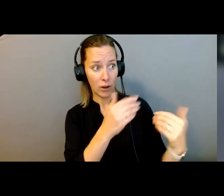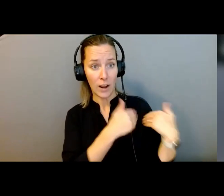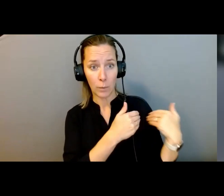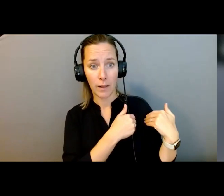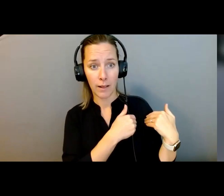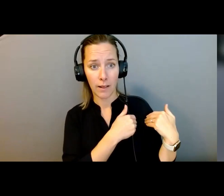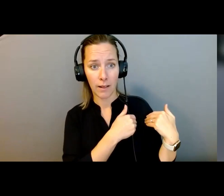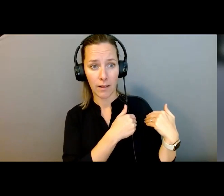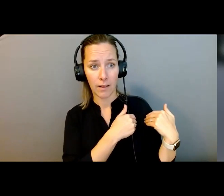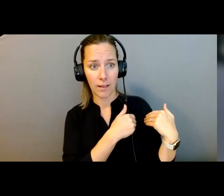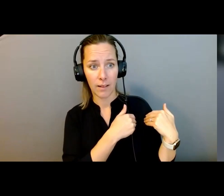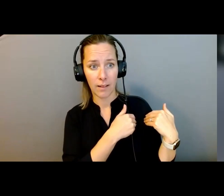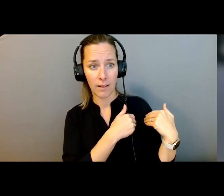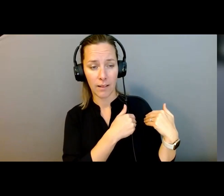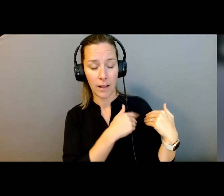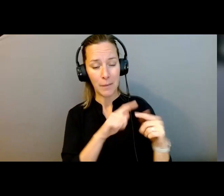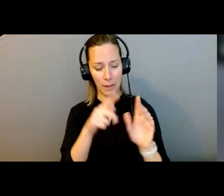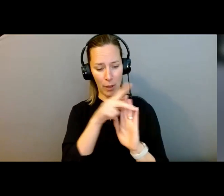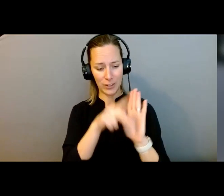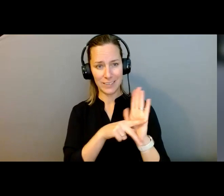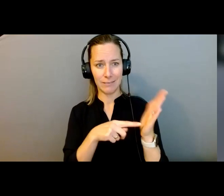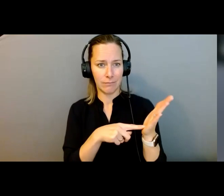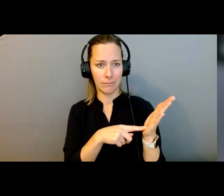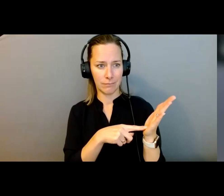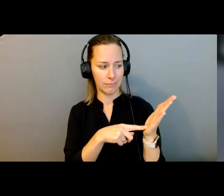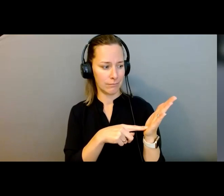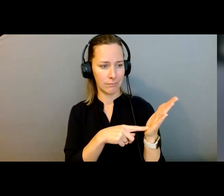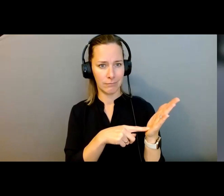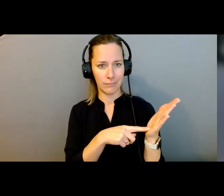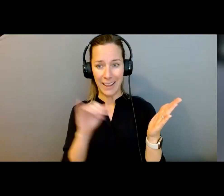But the policies are only as good as the implementation and the action of those